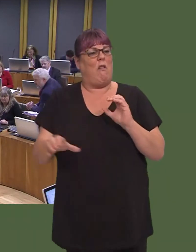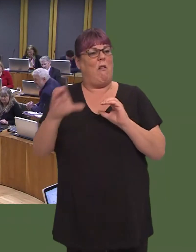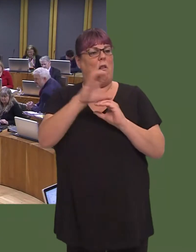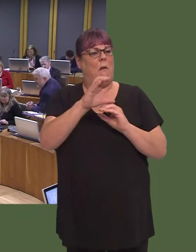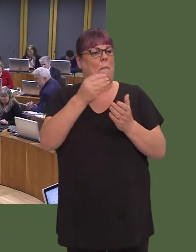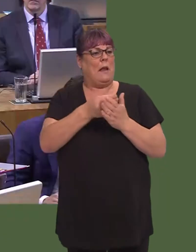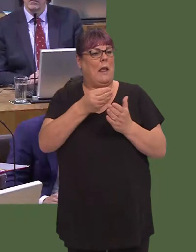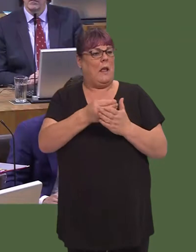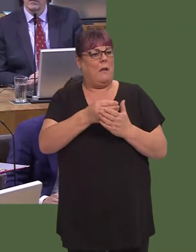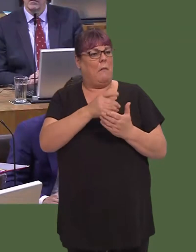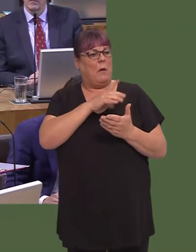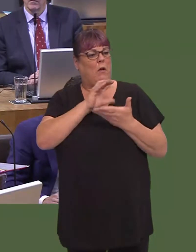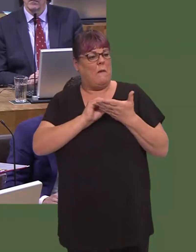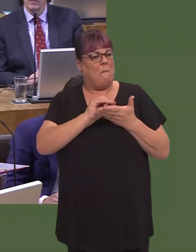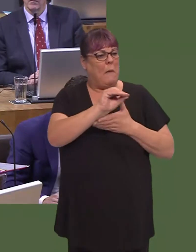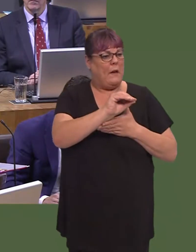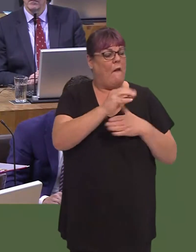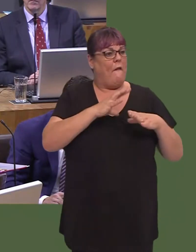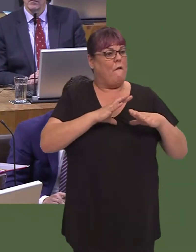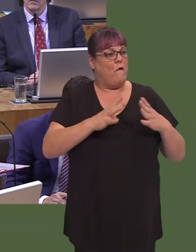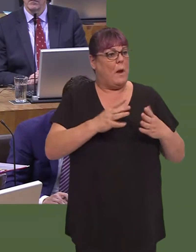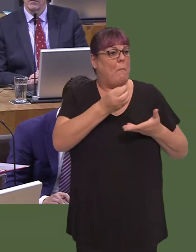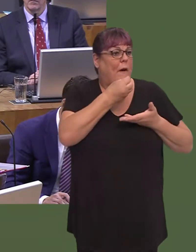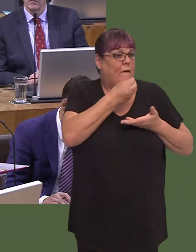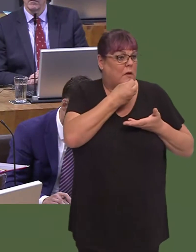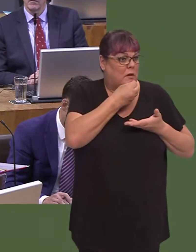That scrutiny, rightly so, has been exercised by the Public Accounts Committee, and it is